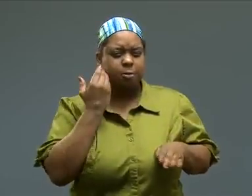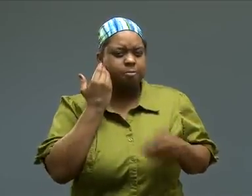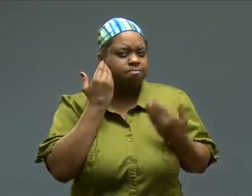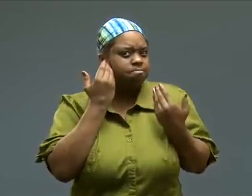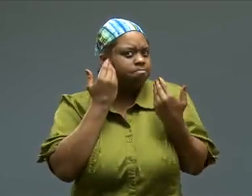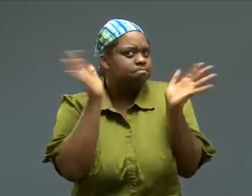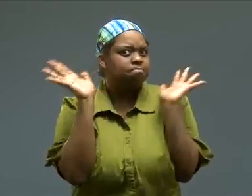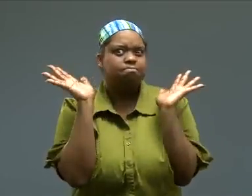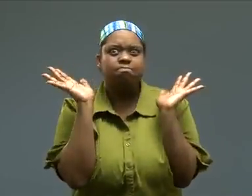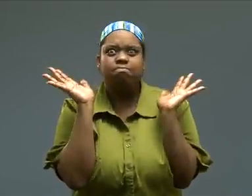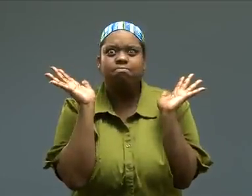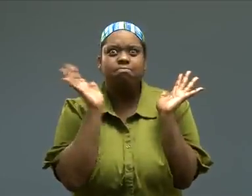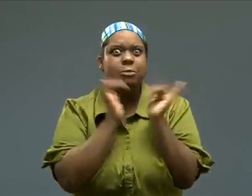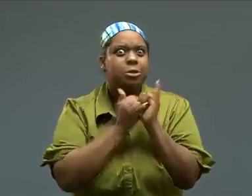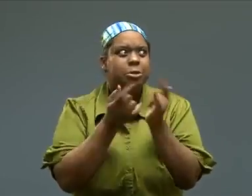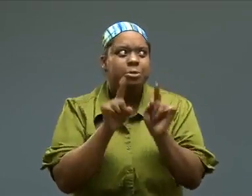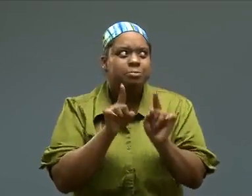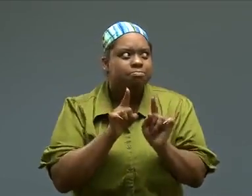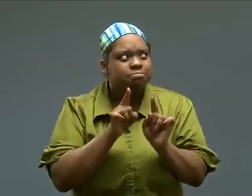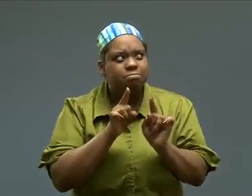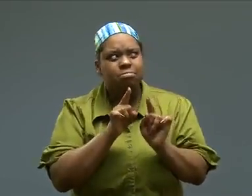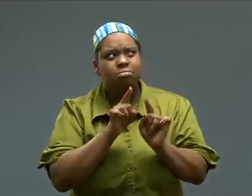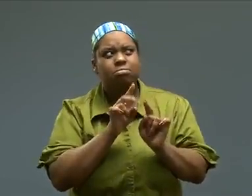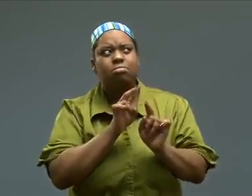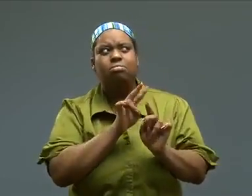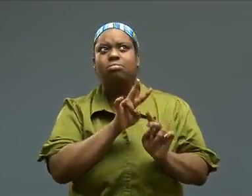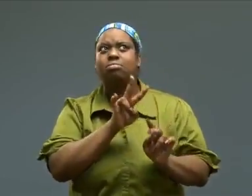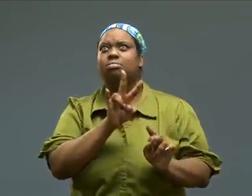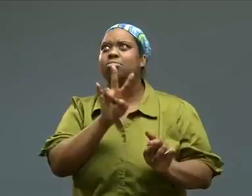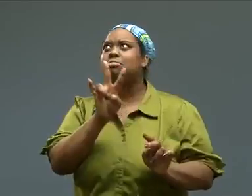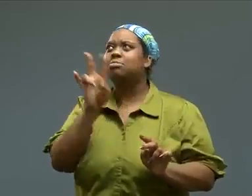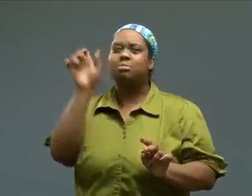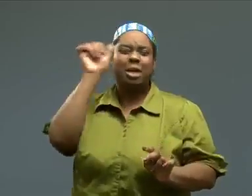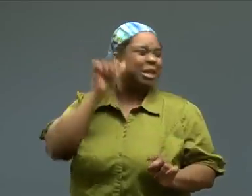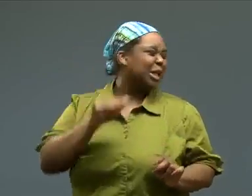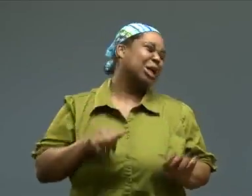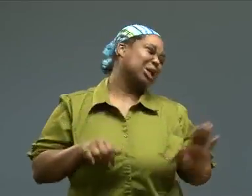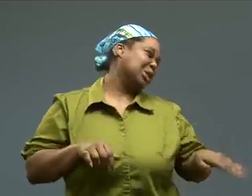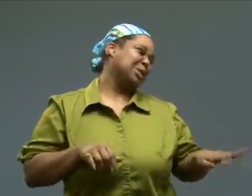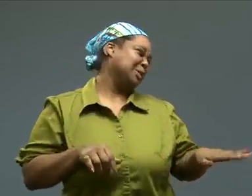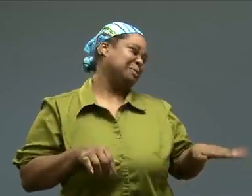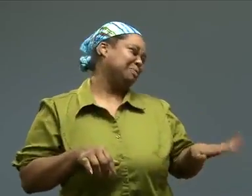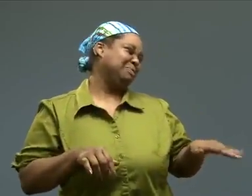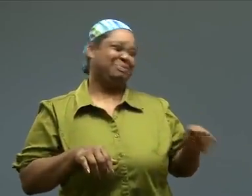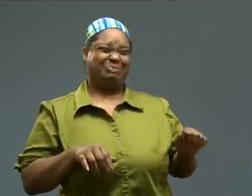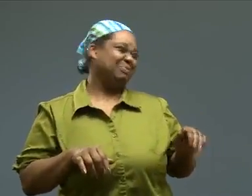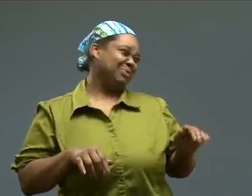I didn't know what happened. My aunt reassured me and said, "Come on!"